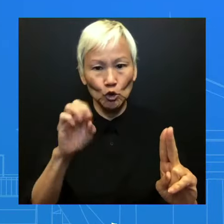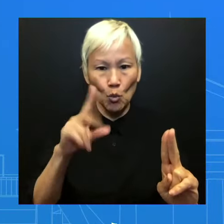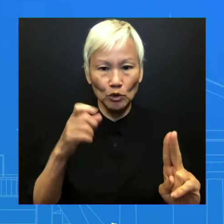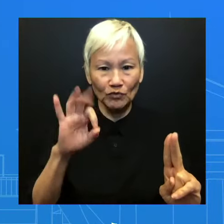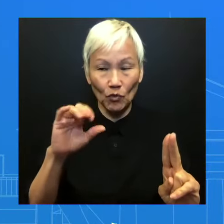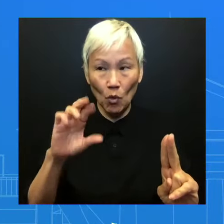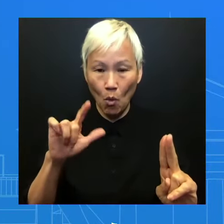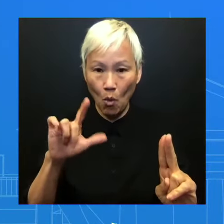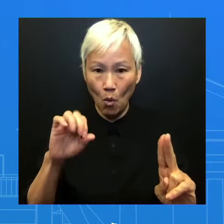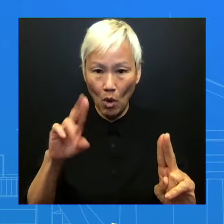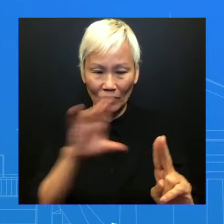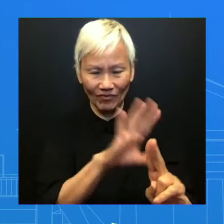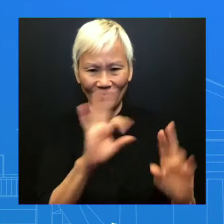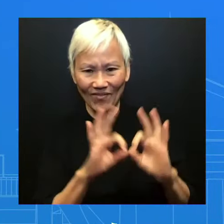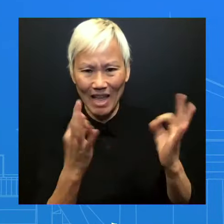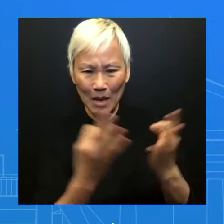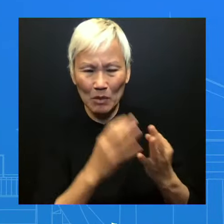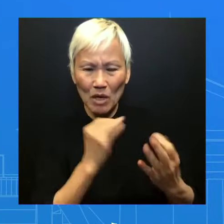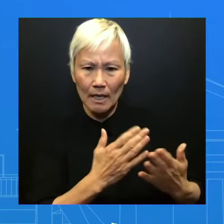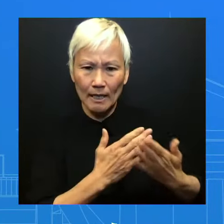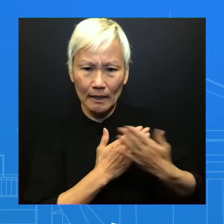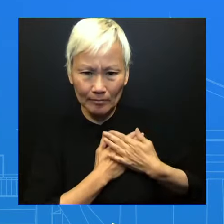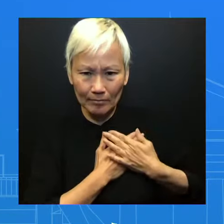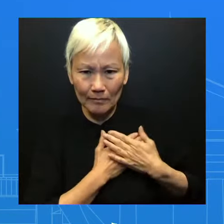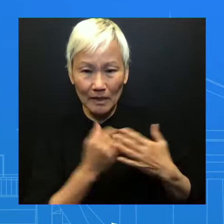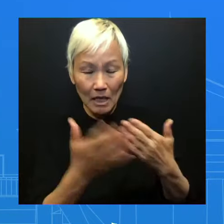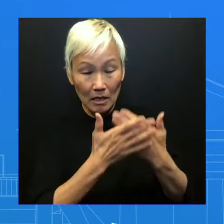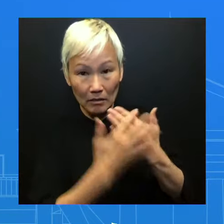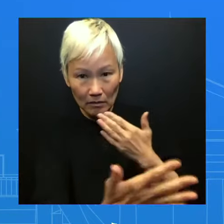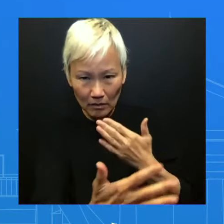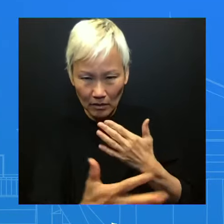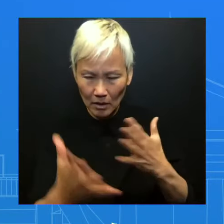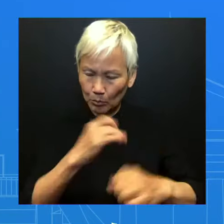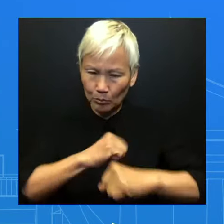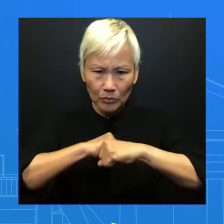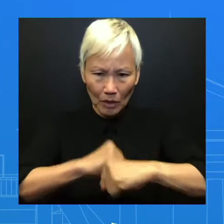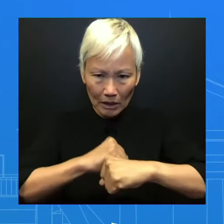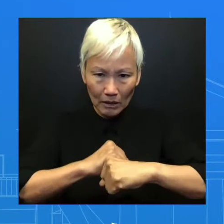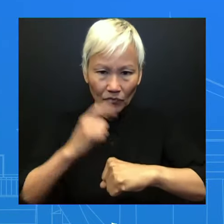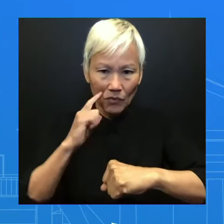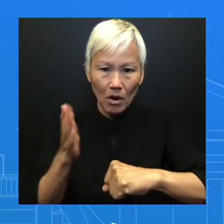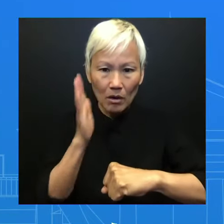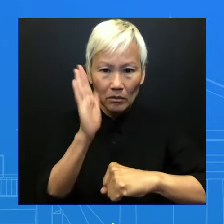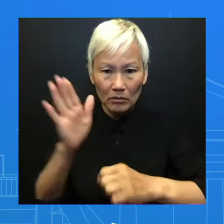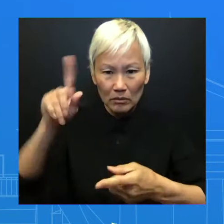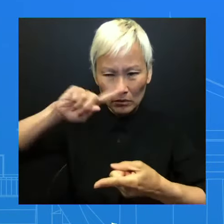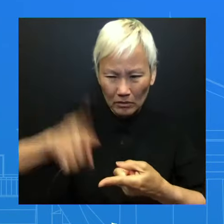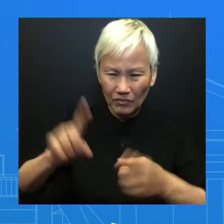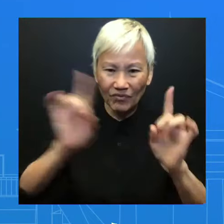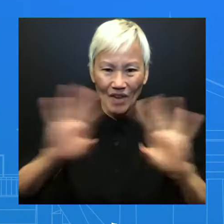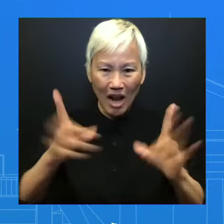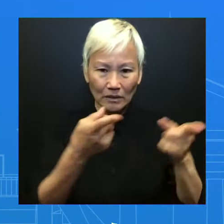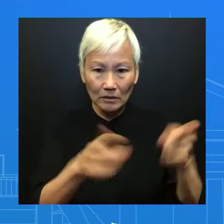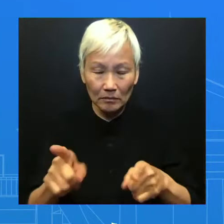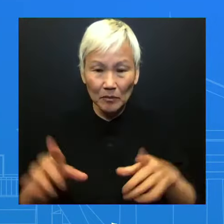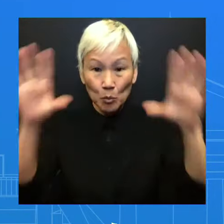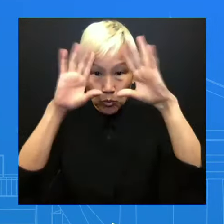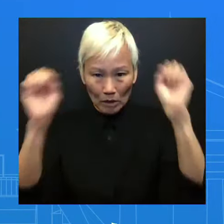a congressional Republican-led disa- -- disapproval resolution that would have nullified crucial police reforms